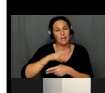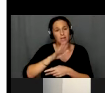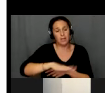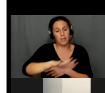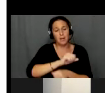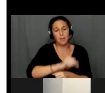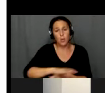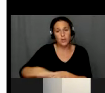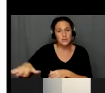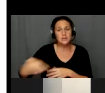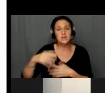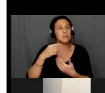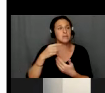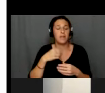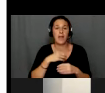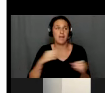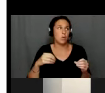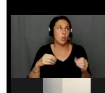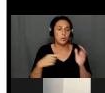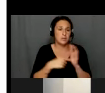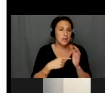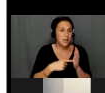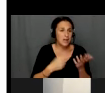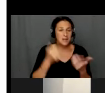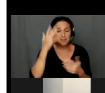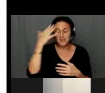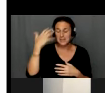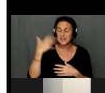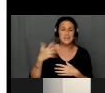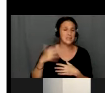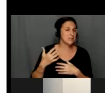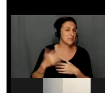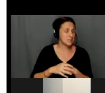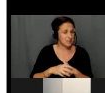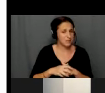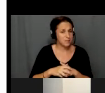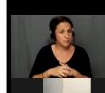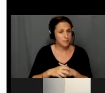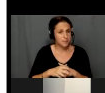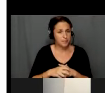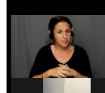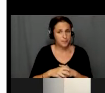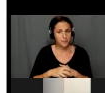because we're immigrants and we